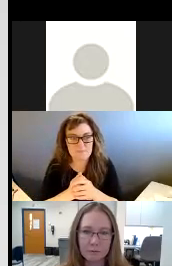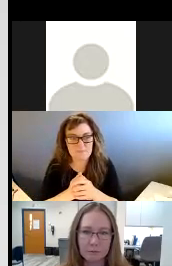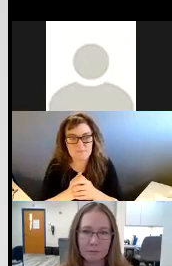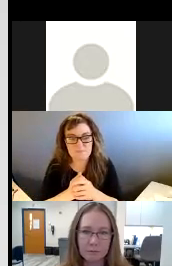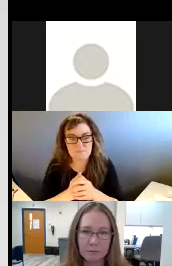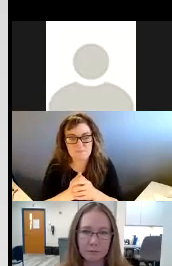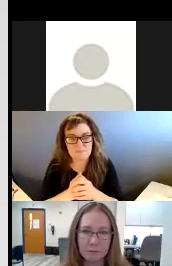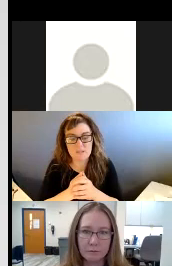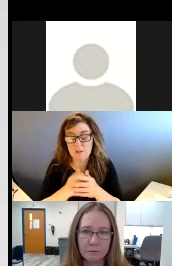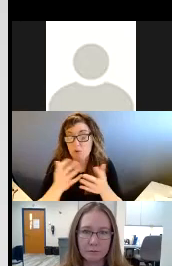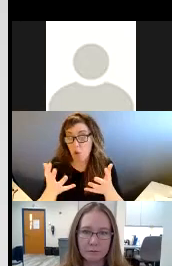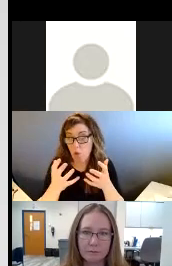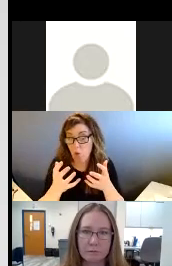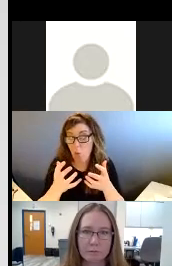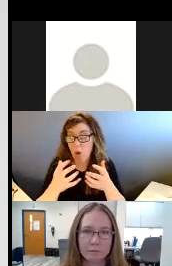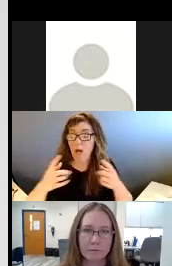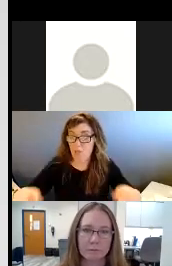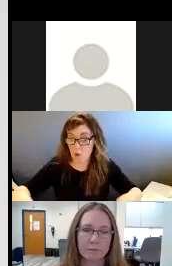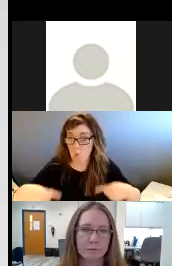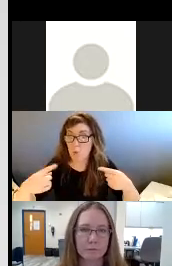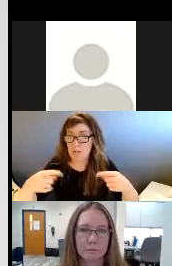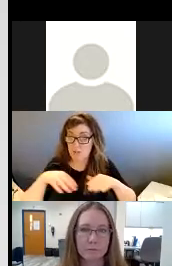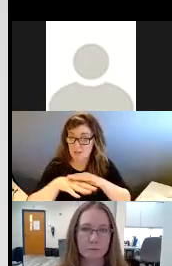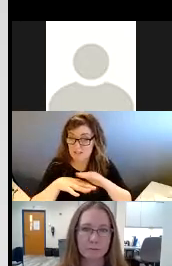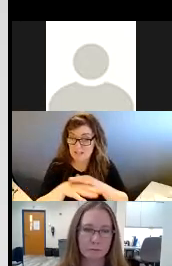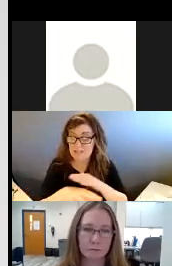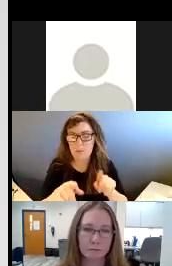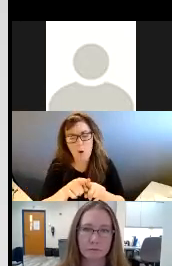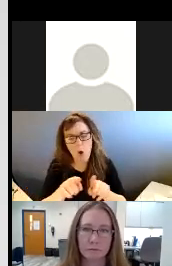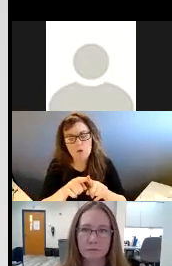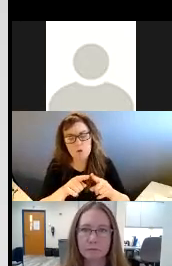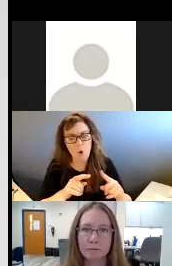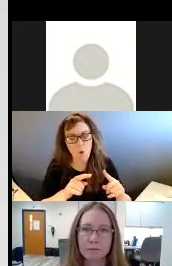IT WAS APPROPRIATELY WHEELCHAIR ACCESSIBLE BUT BE ABLE TO ADVANCE WITH THE PATIENT AS HE GOT A